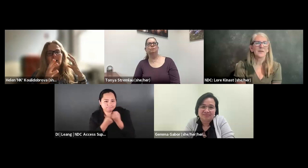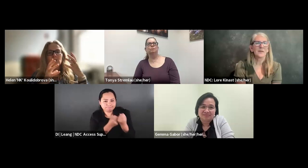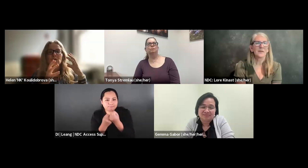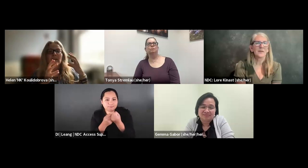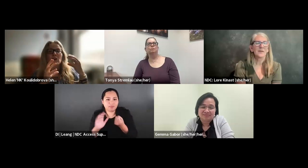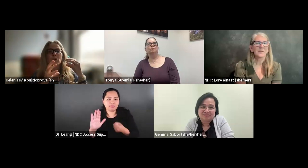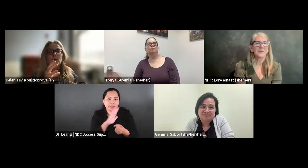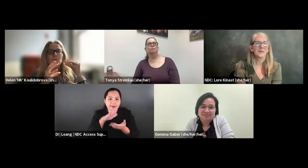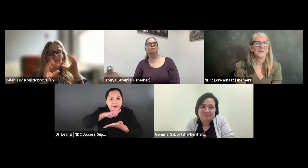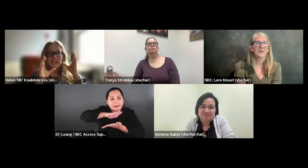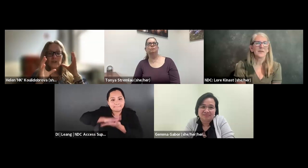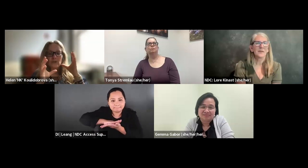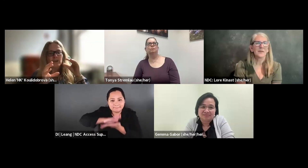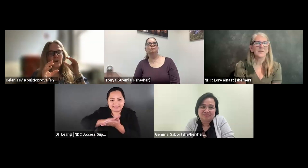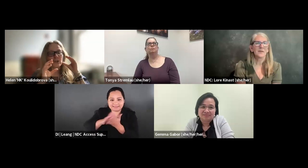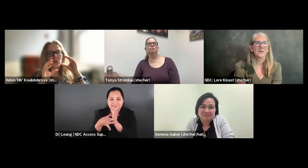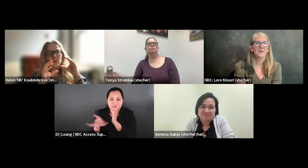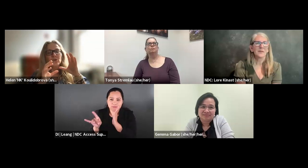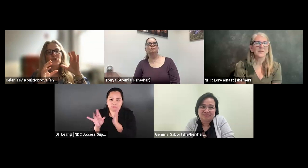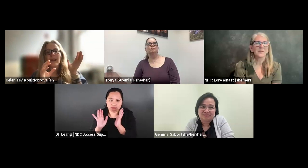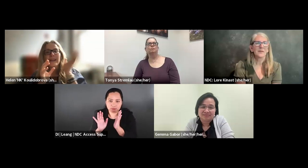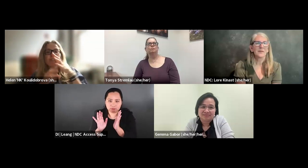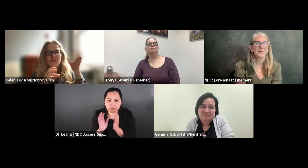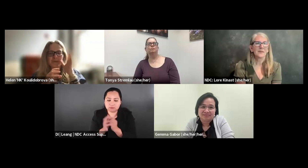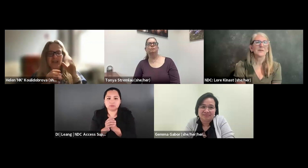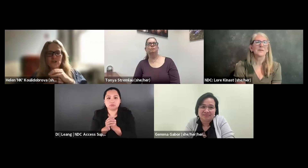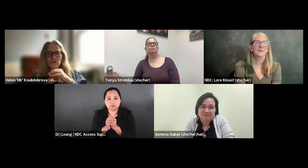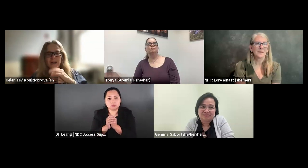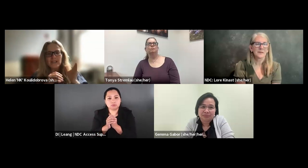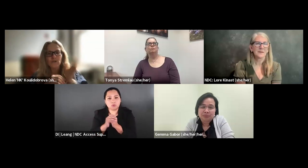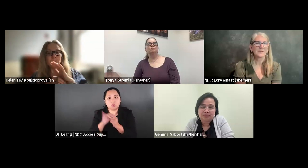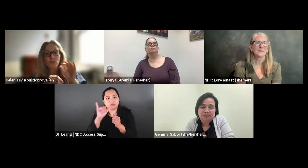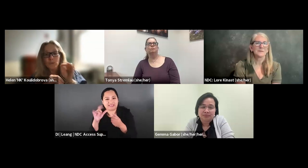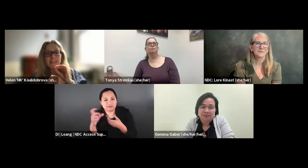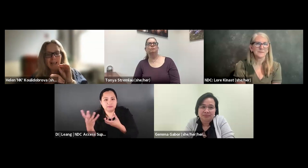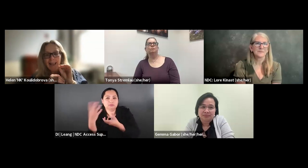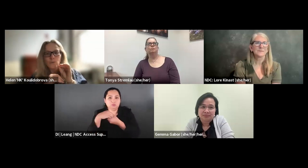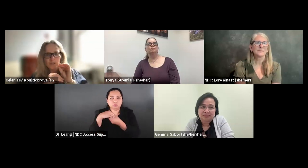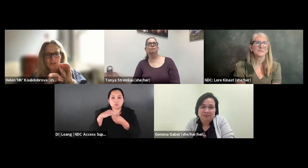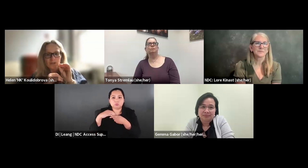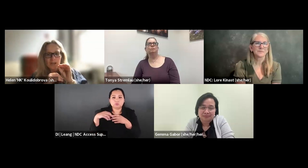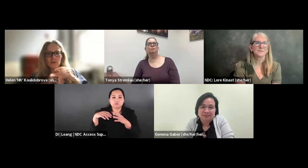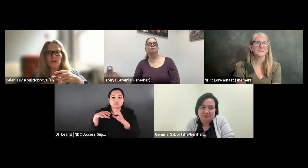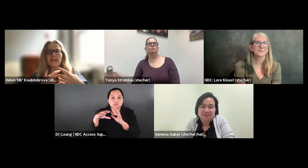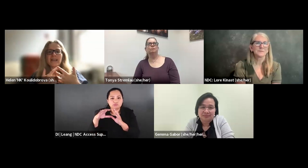also include these curricula, include transfer, potential transfer between the languages,